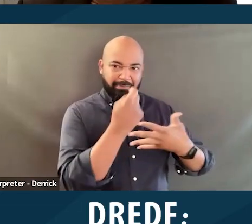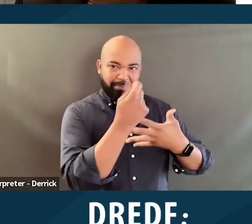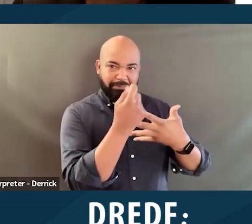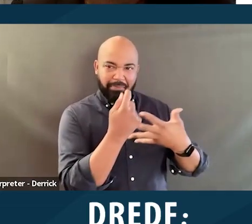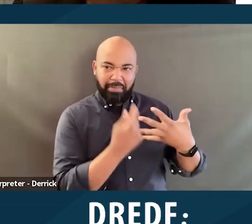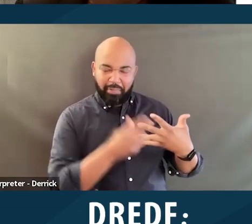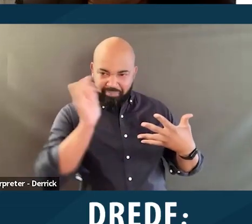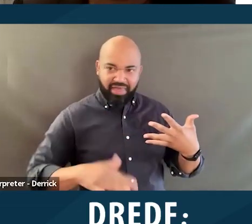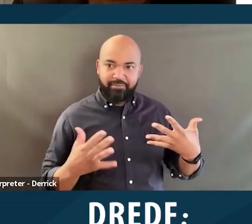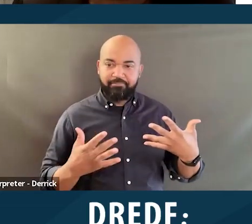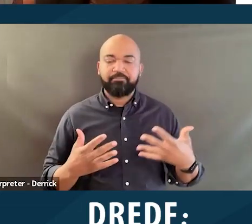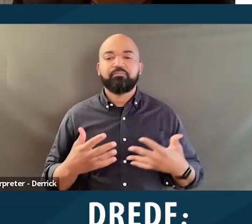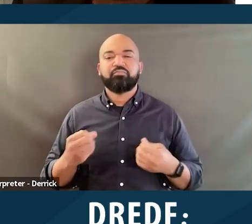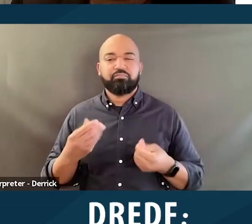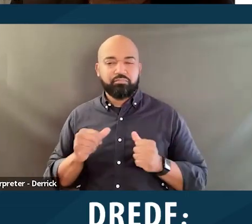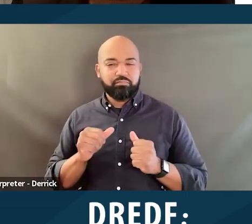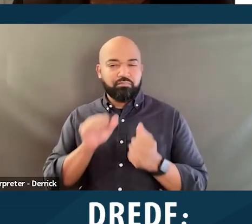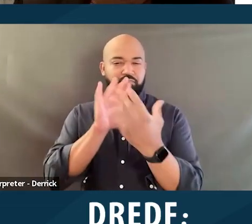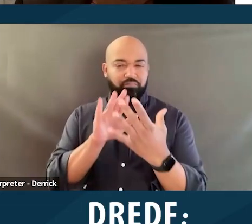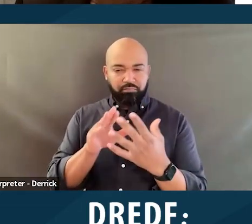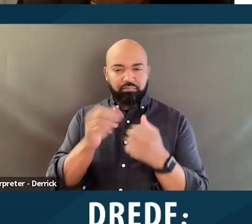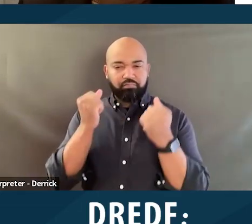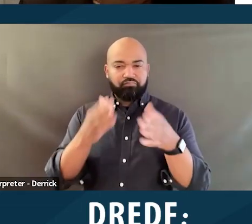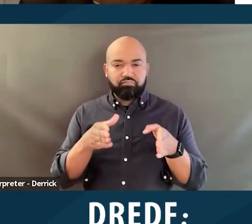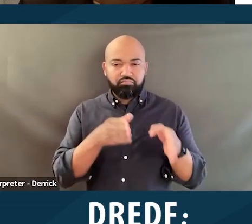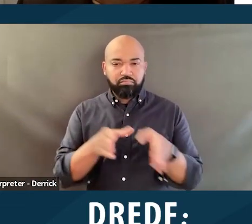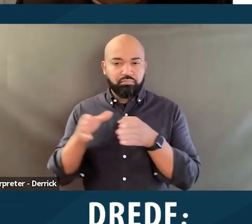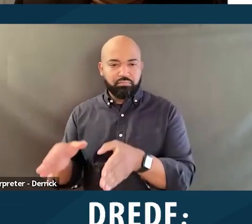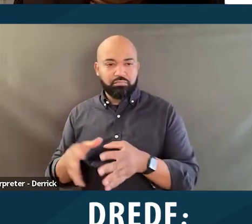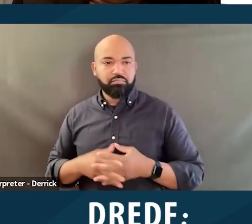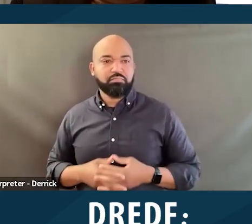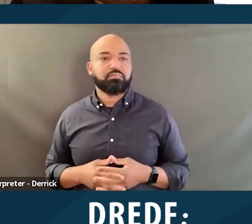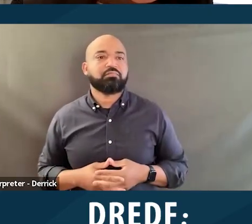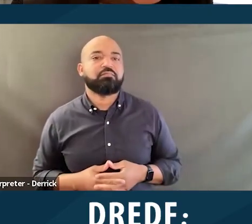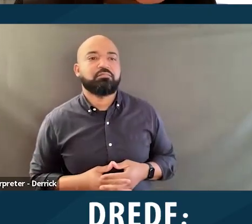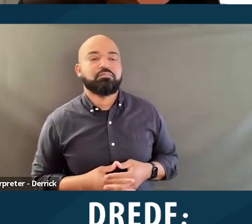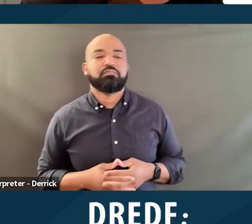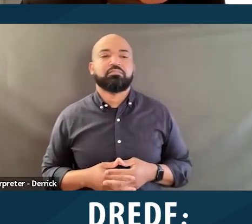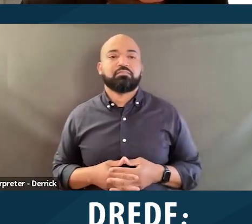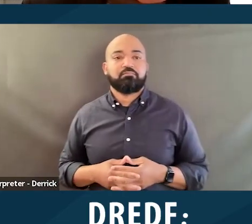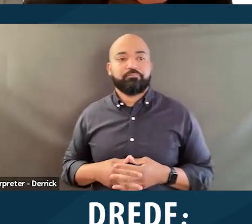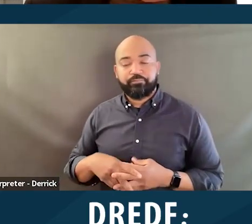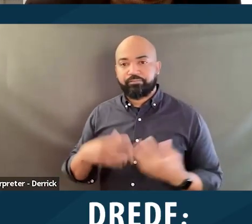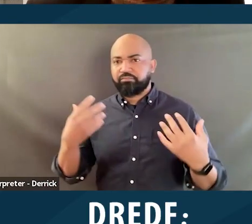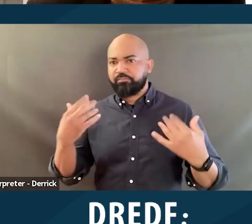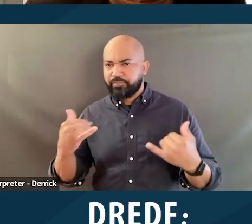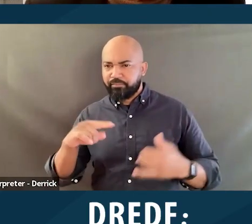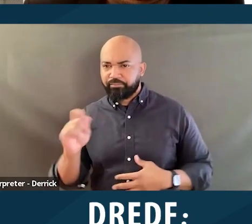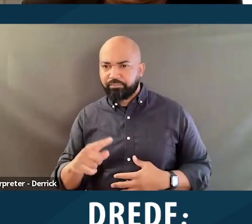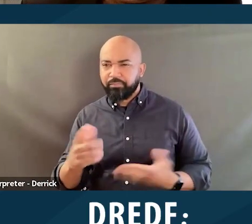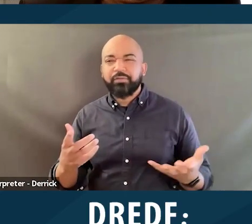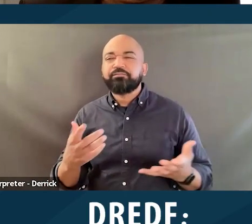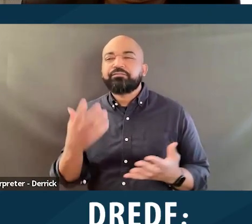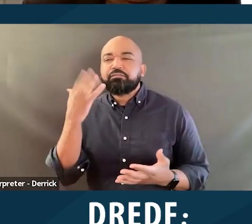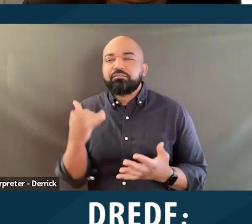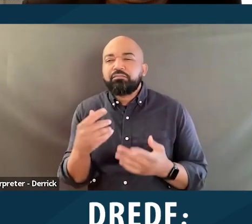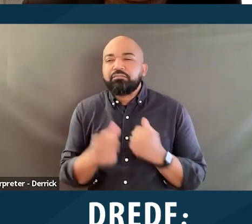but just in case we don't win that, take away these parts of the rule. Next slide.